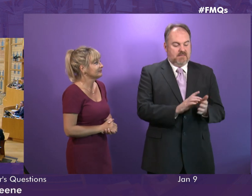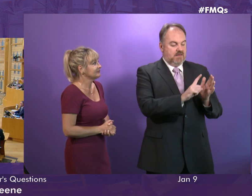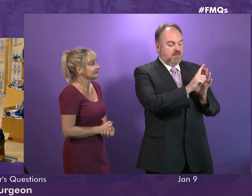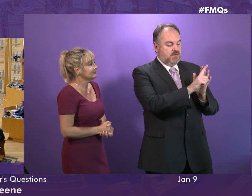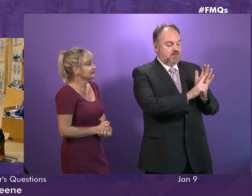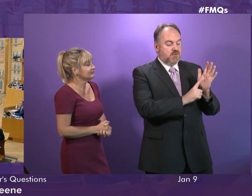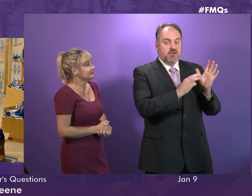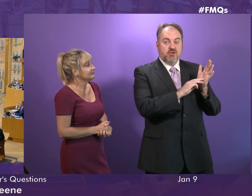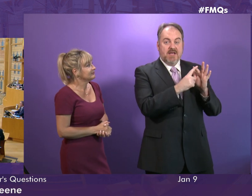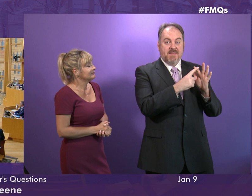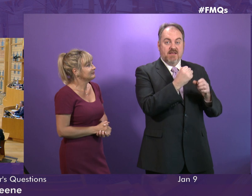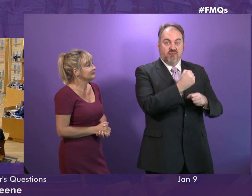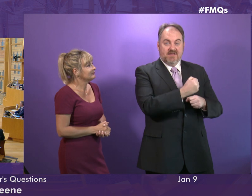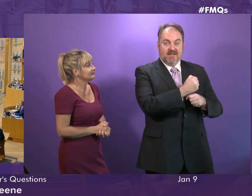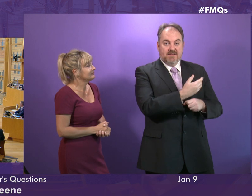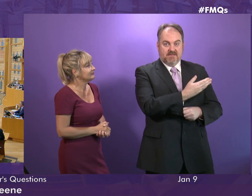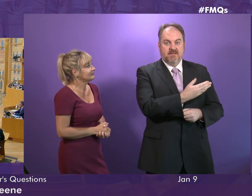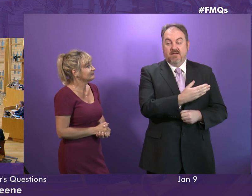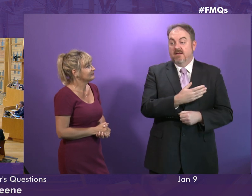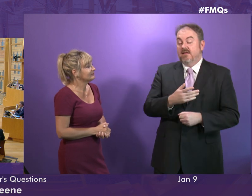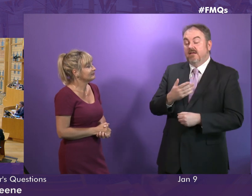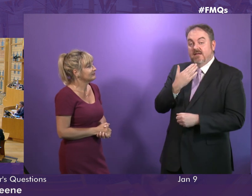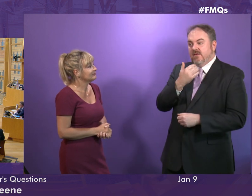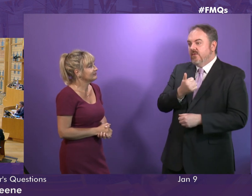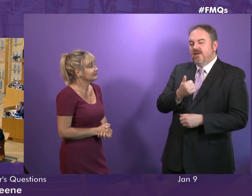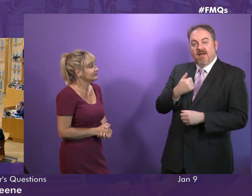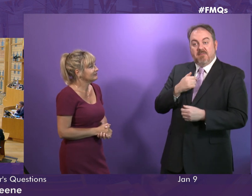Jamie Greene (West Scotland) (Con): I welcome the fact that progress has been